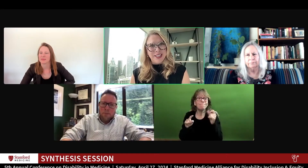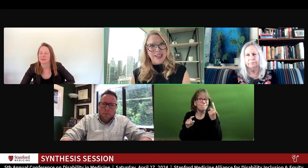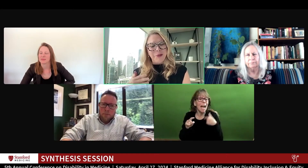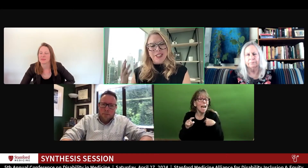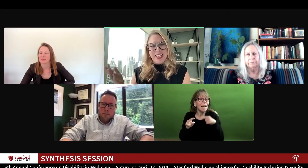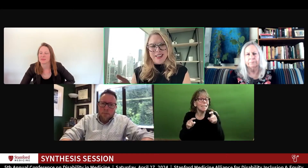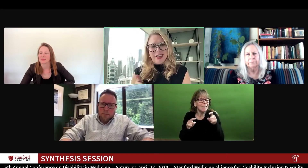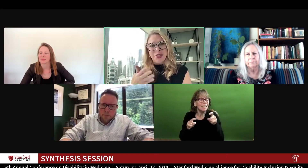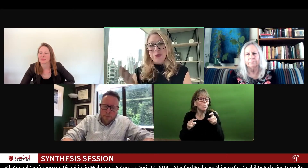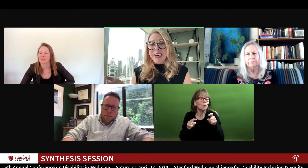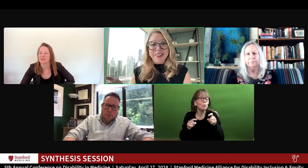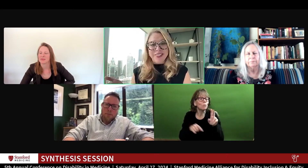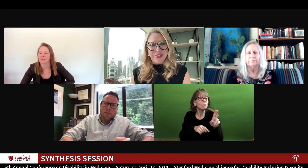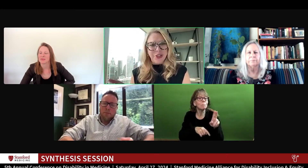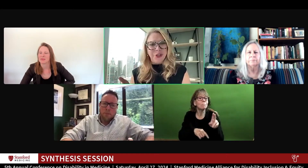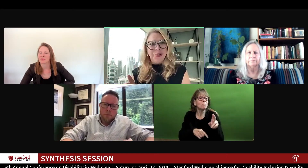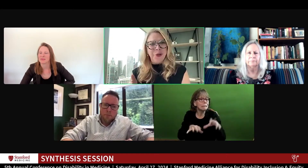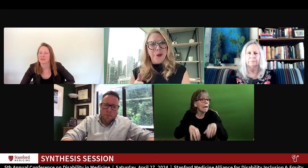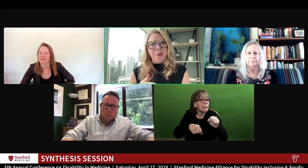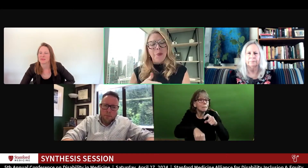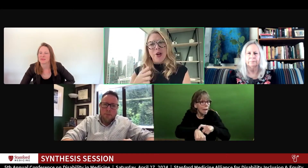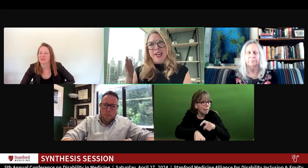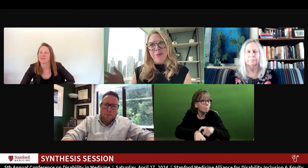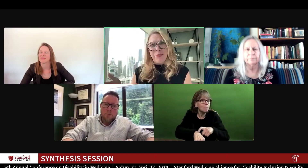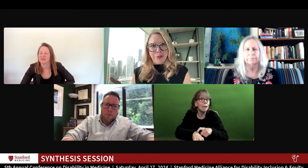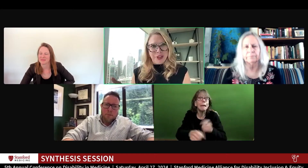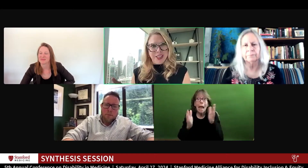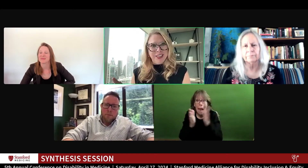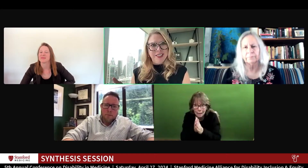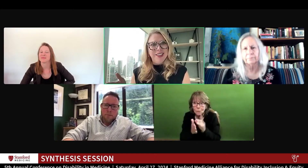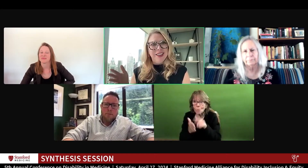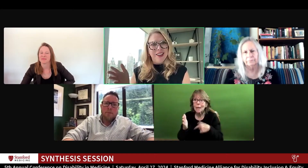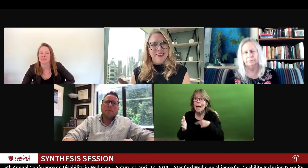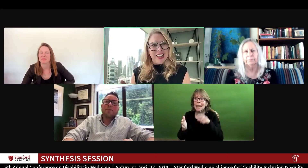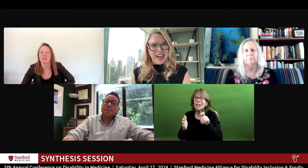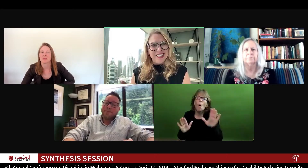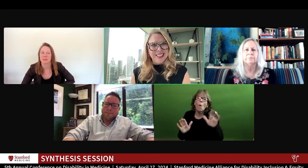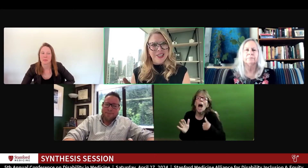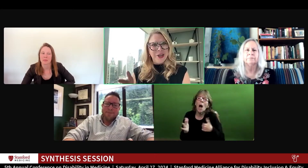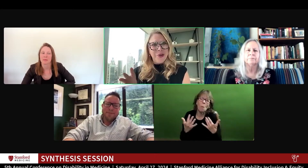things I kept saying like so many of us do when I get promoted, I'll ask.